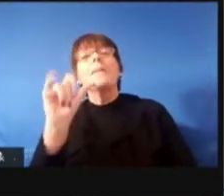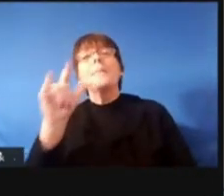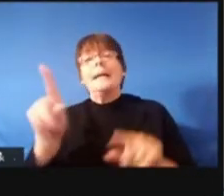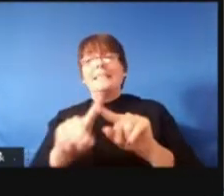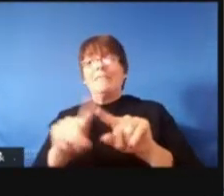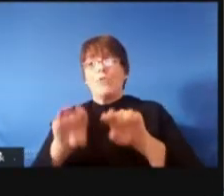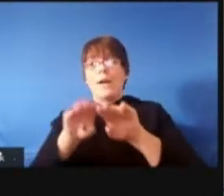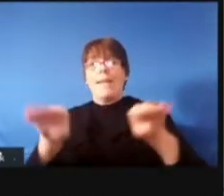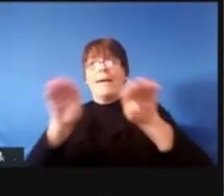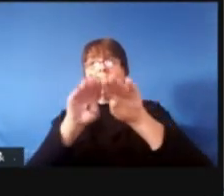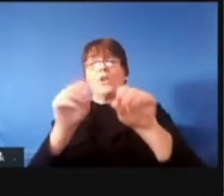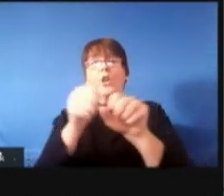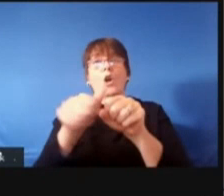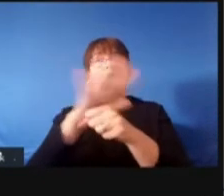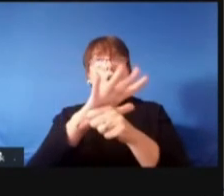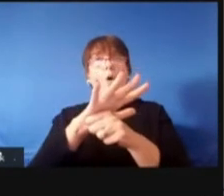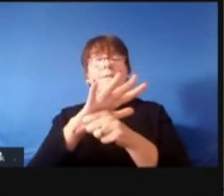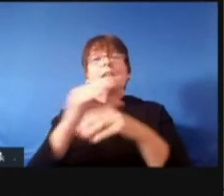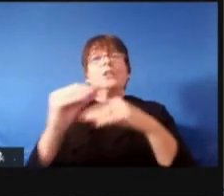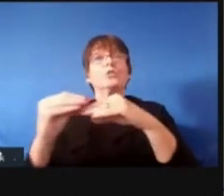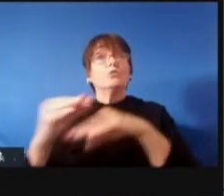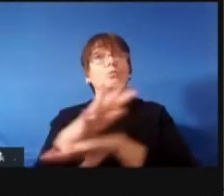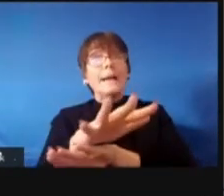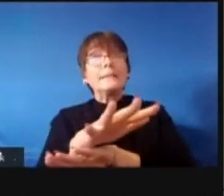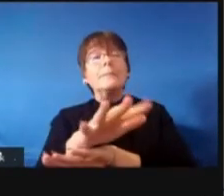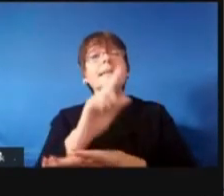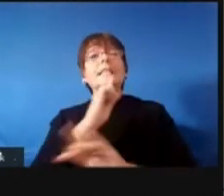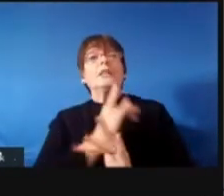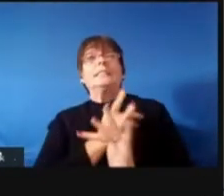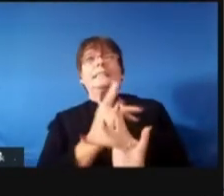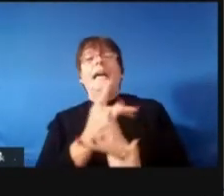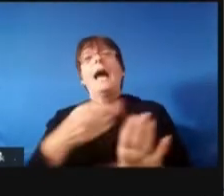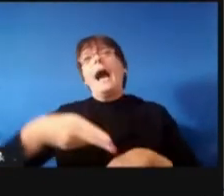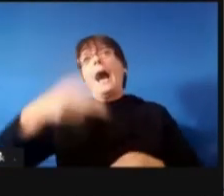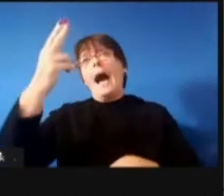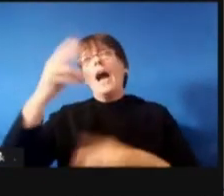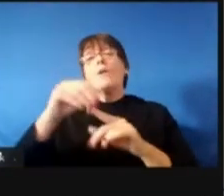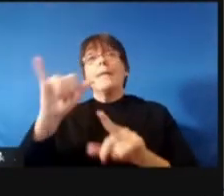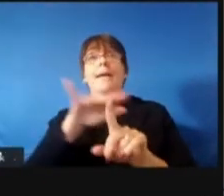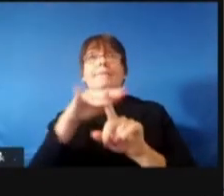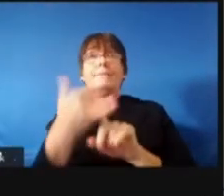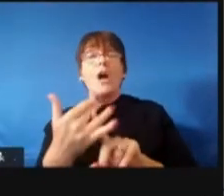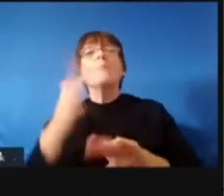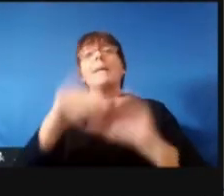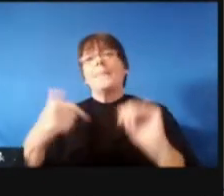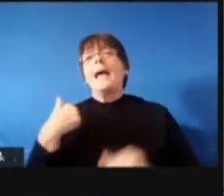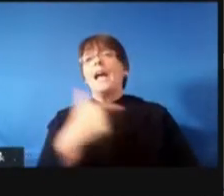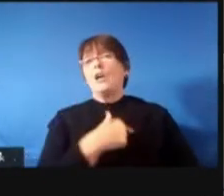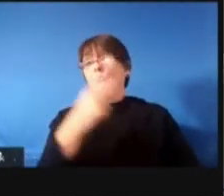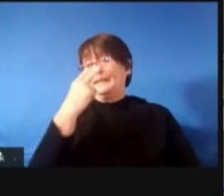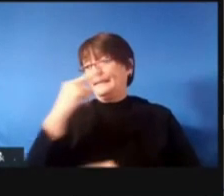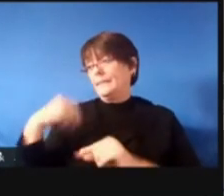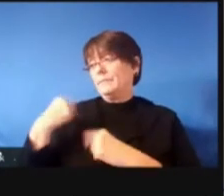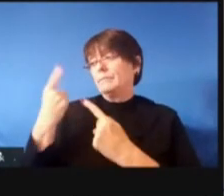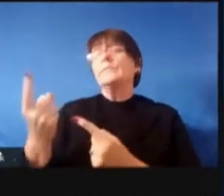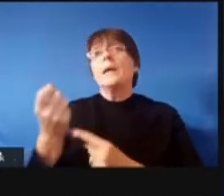ASSIGNMENT TODAY, IT GIVES THAT CONTEXT. I LIKE TO THINK OF IT